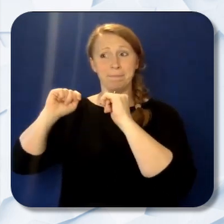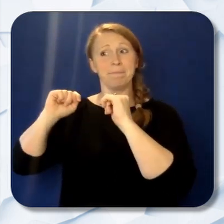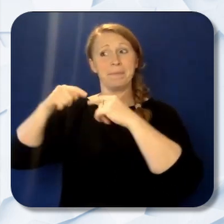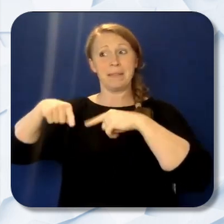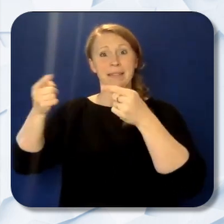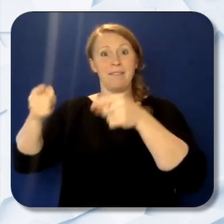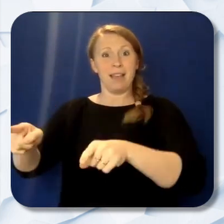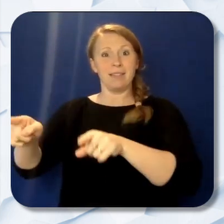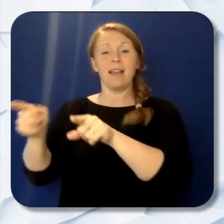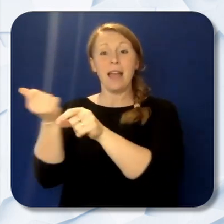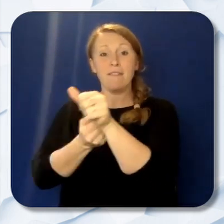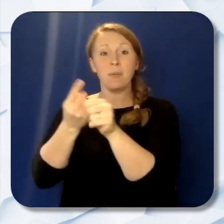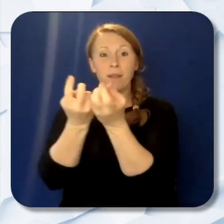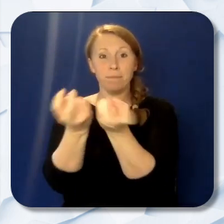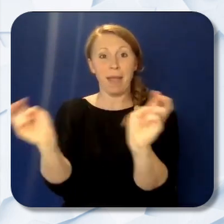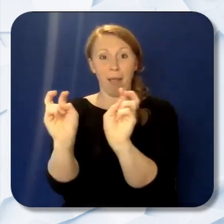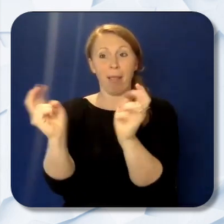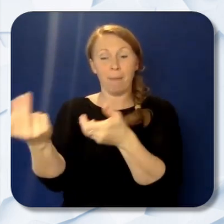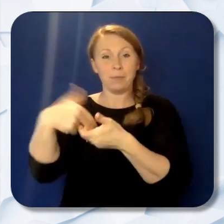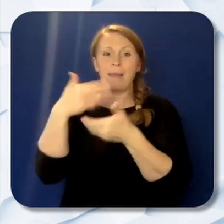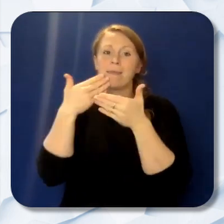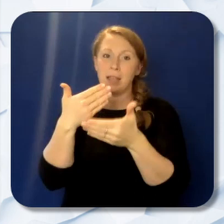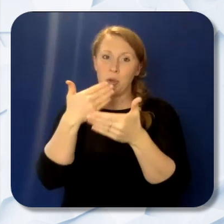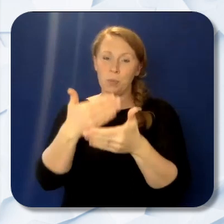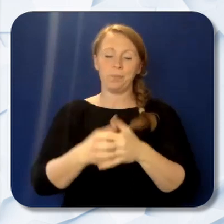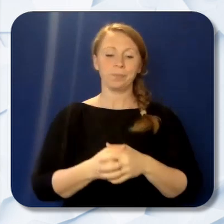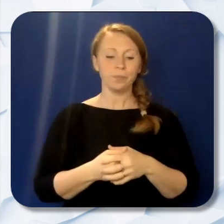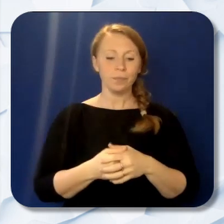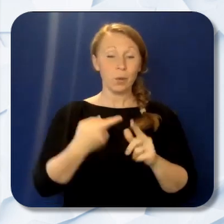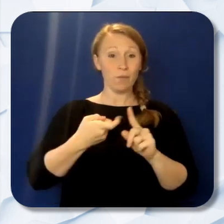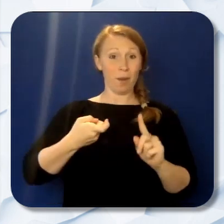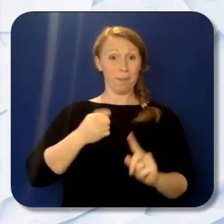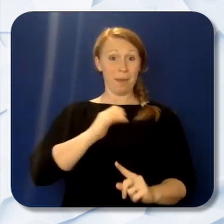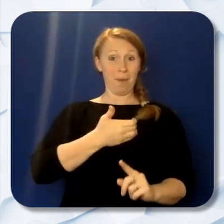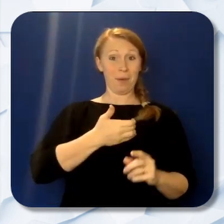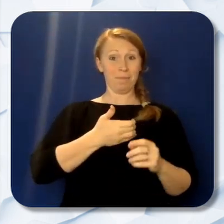in the panel today. So, uh, on behalf of the operations and administration barrage here at